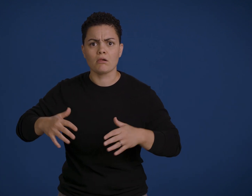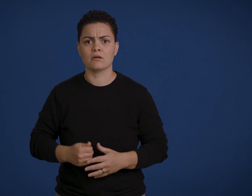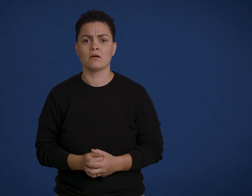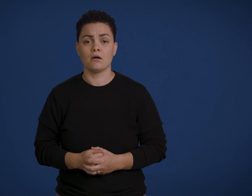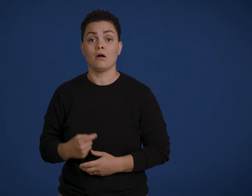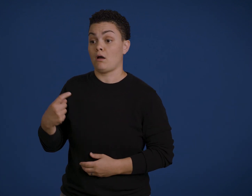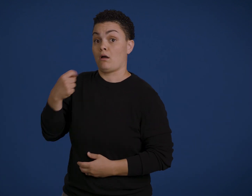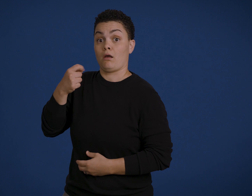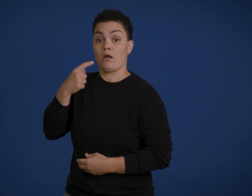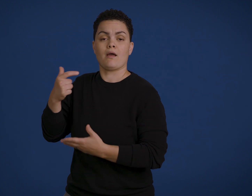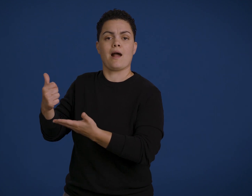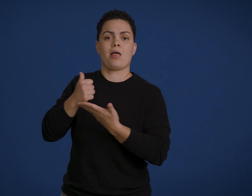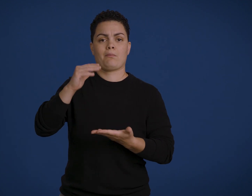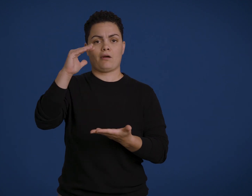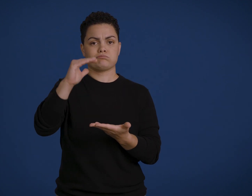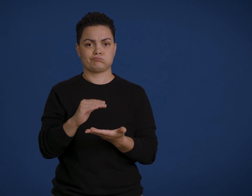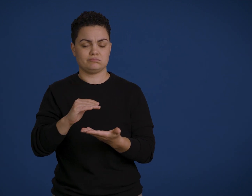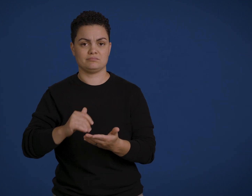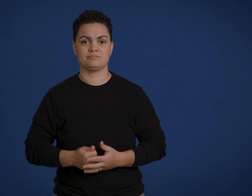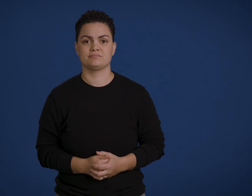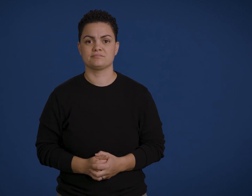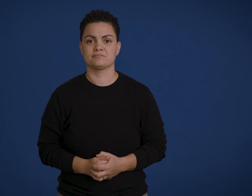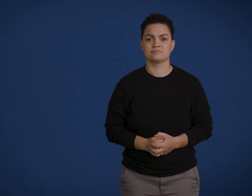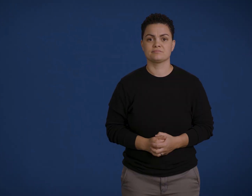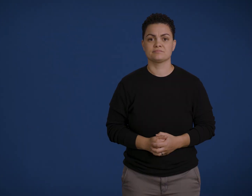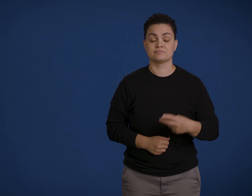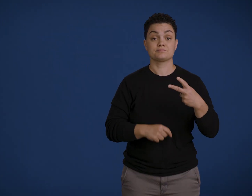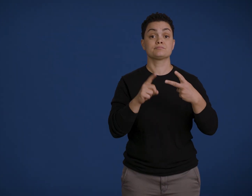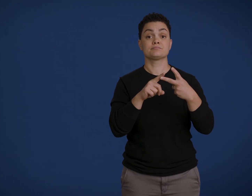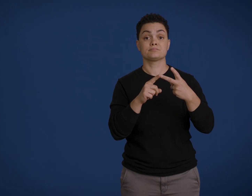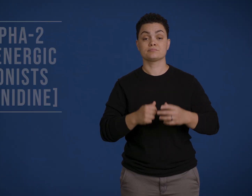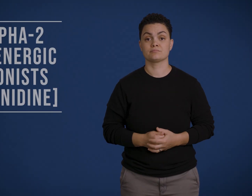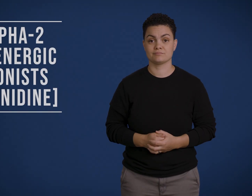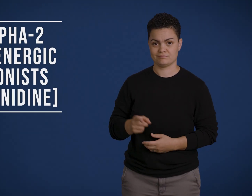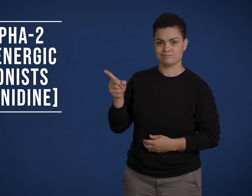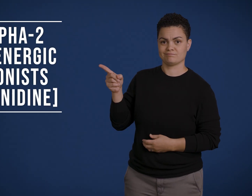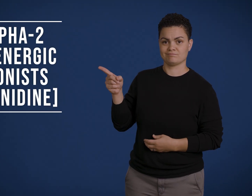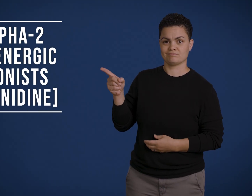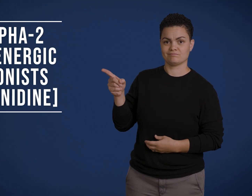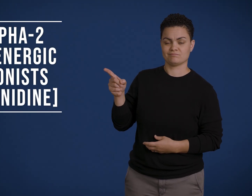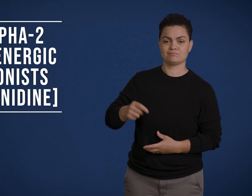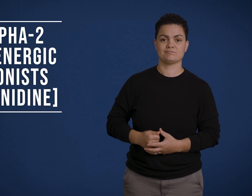helping to reduce the physical experience of anxiety. The second type of Anti-hypertensive medications